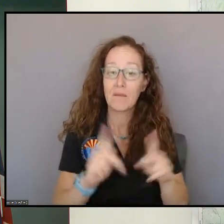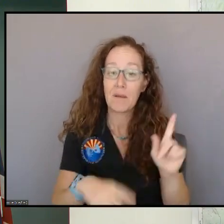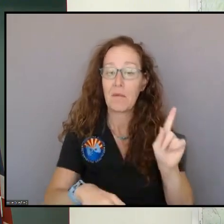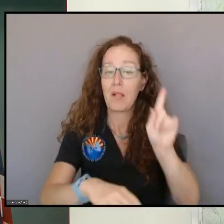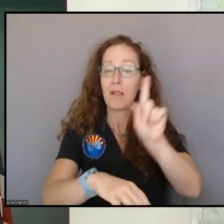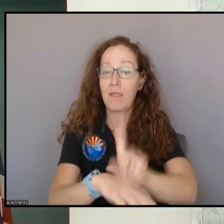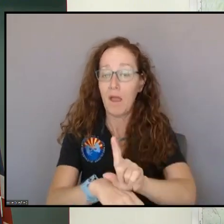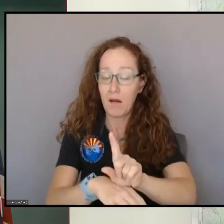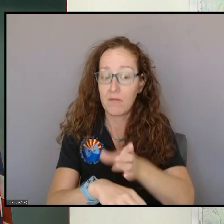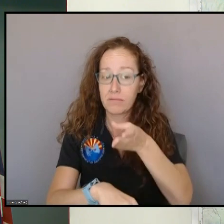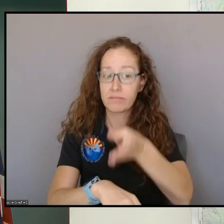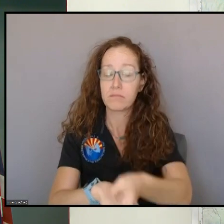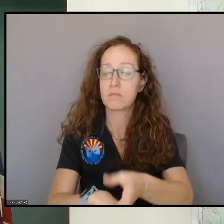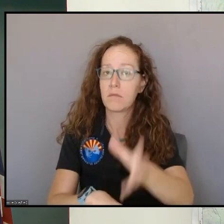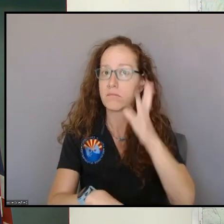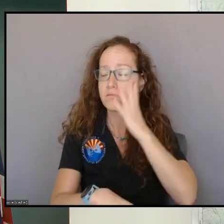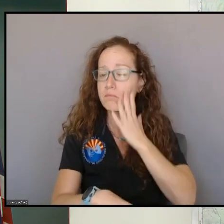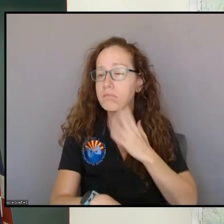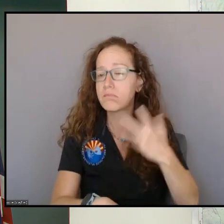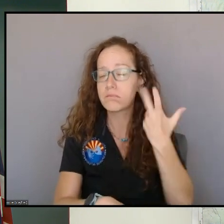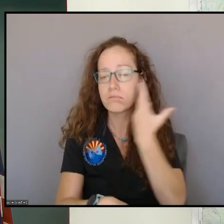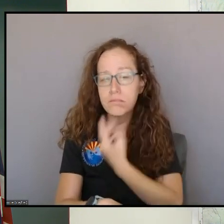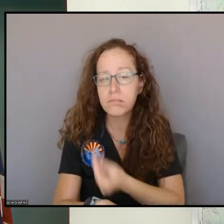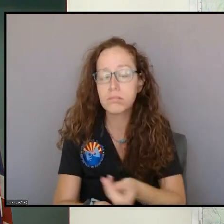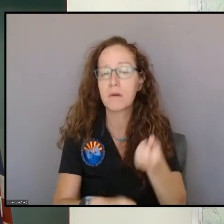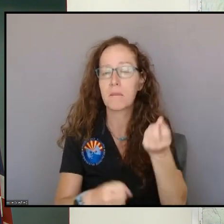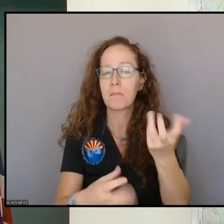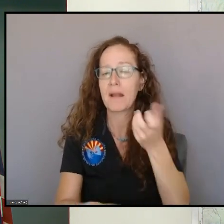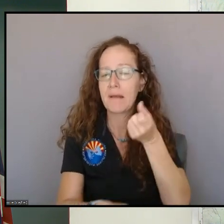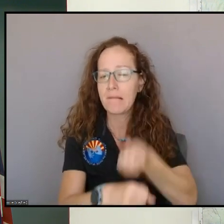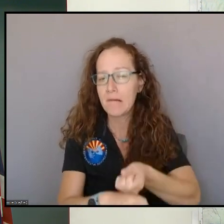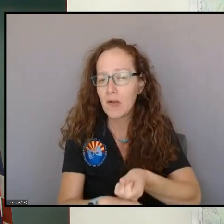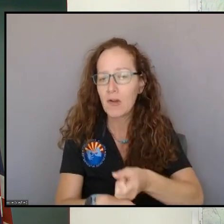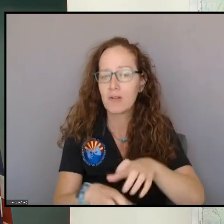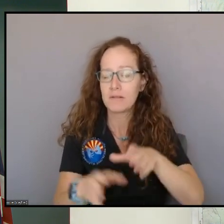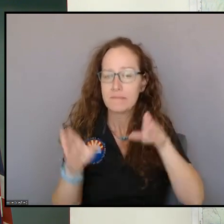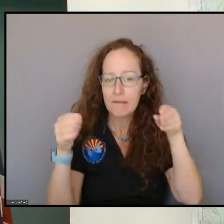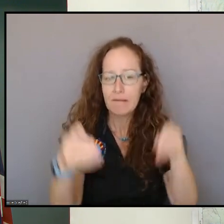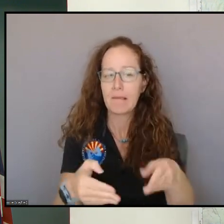as we start to implement this plan, we are taking into consideration